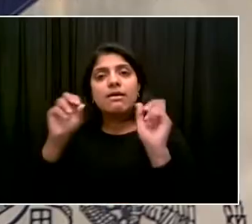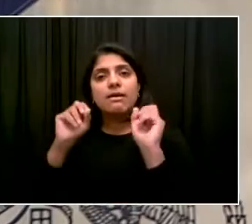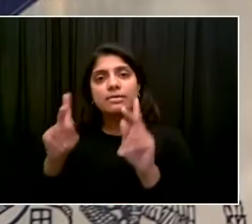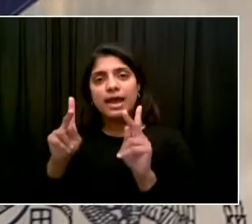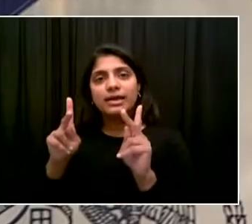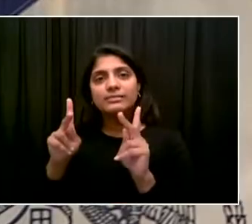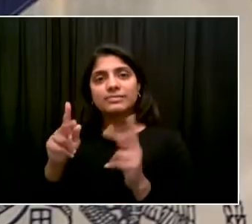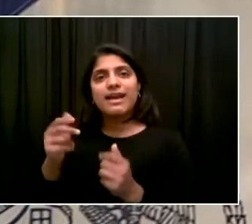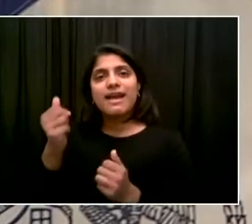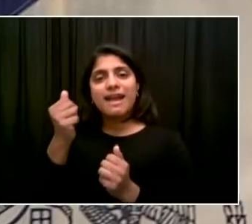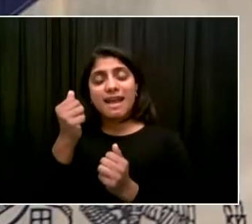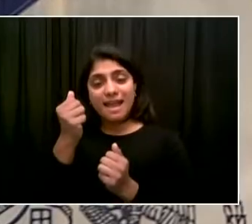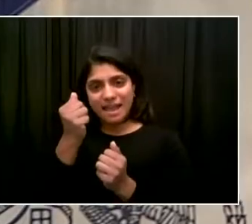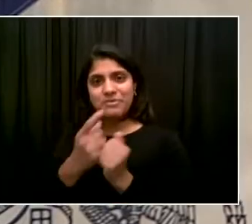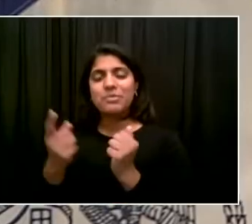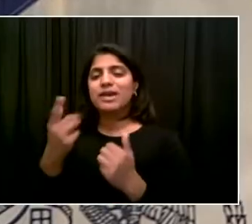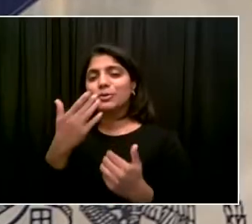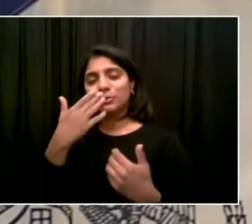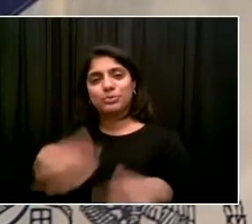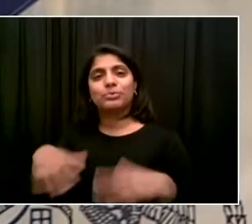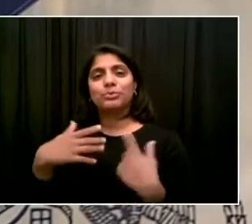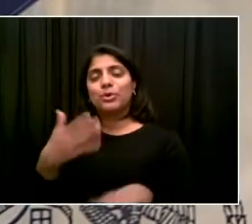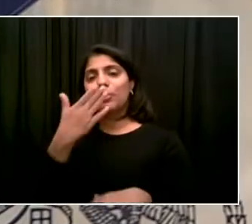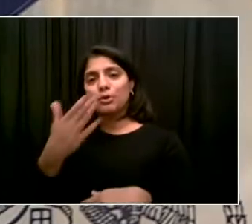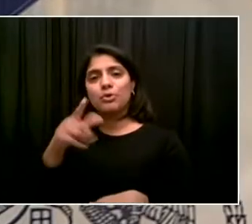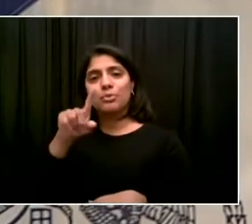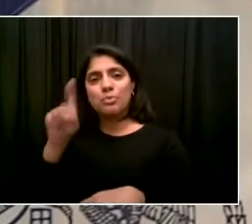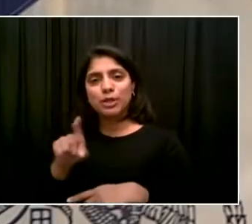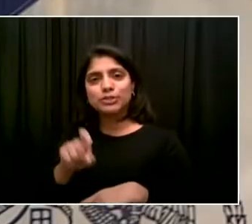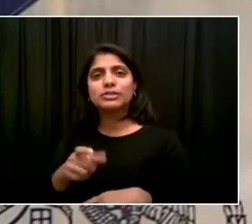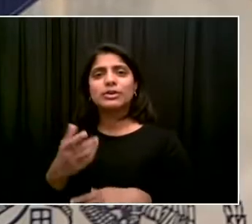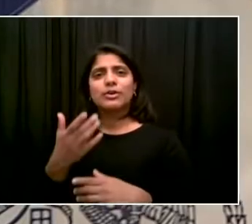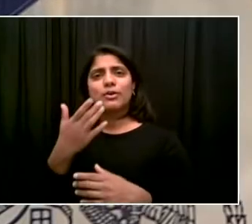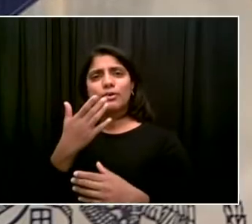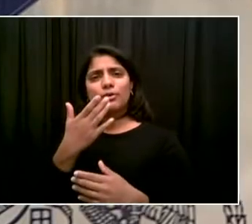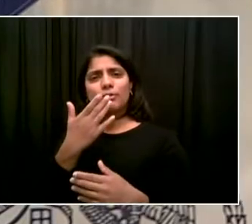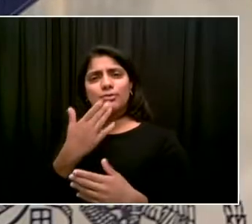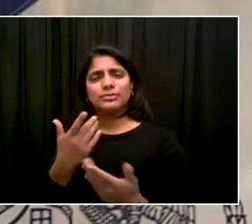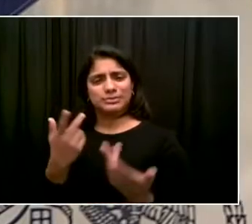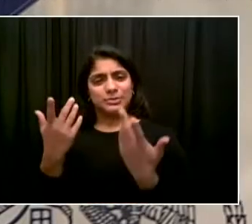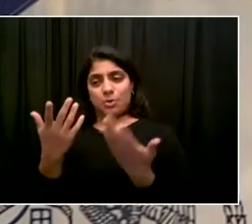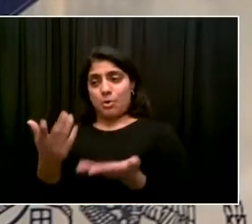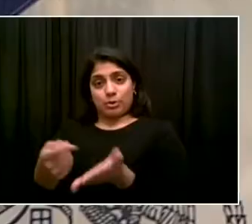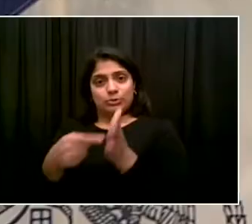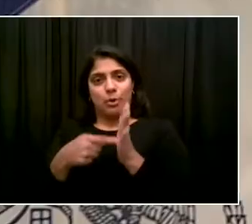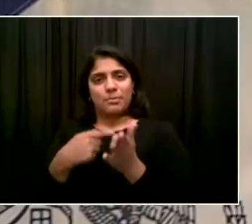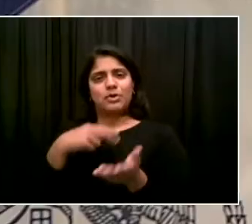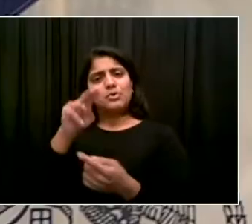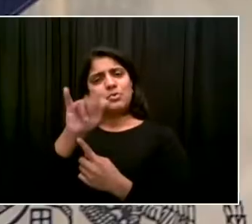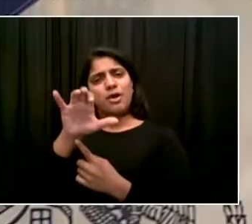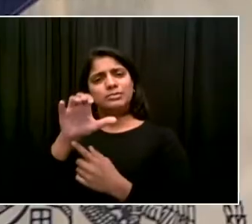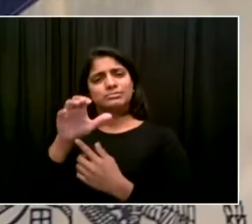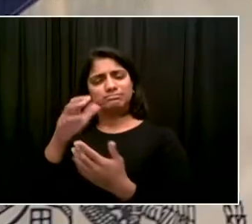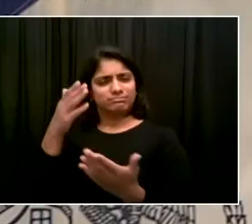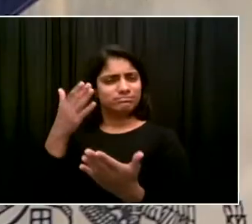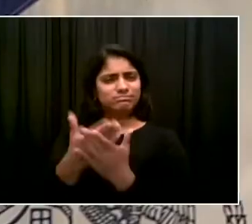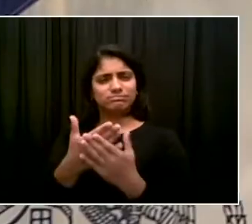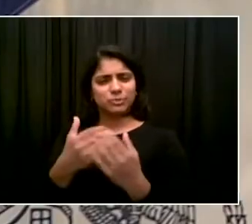YORK CITY. WITHOUT EVERYONE, ANOTHER DAY WE